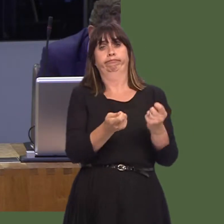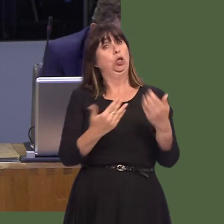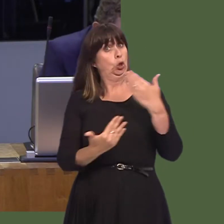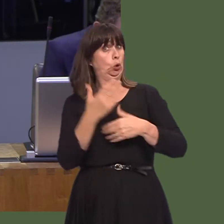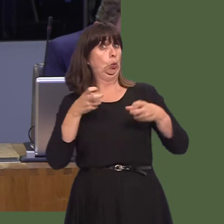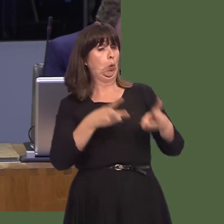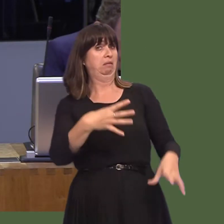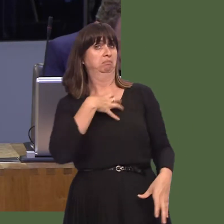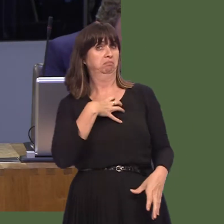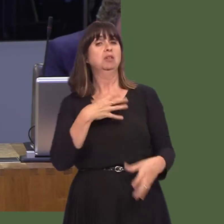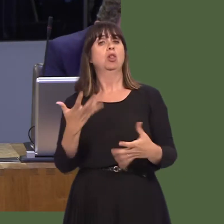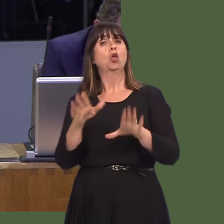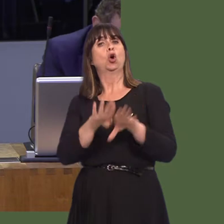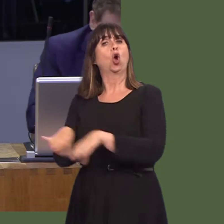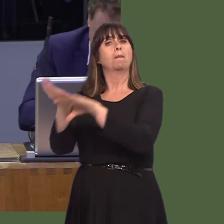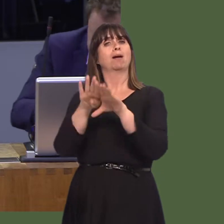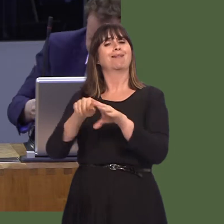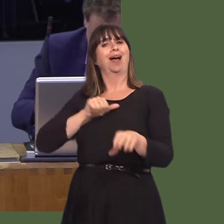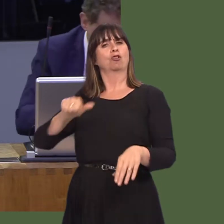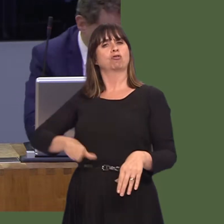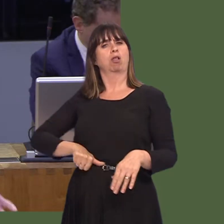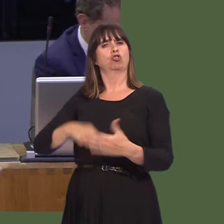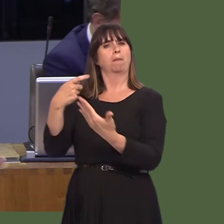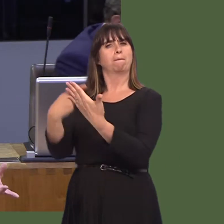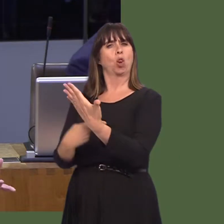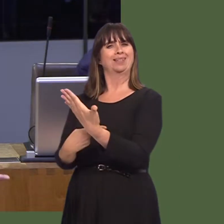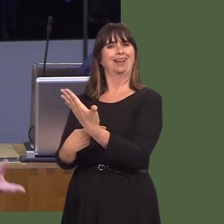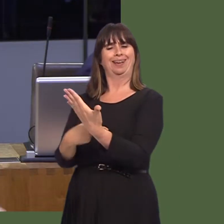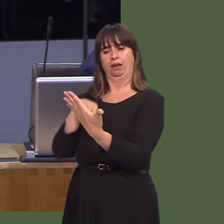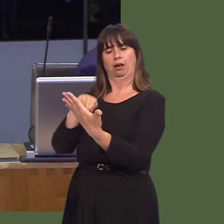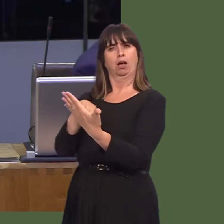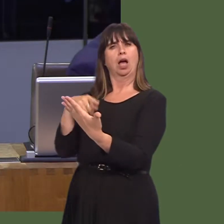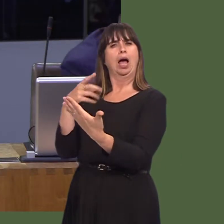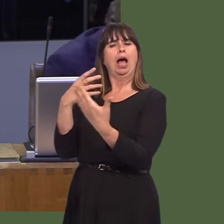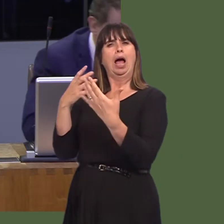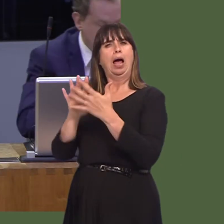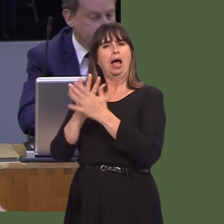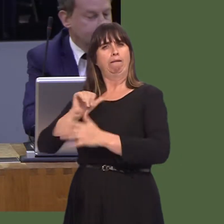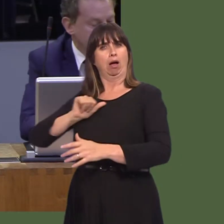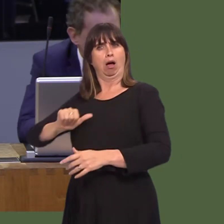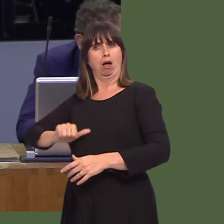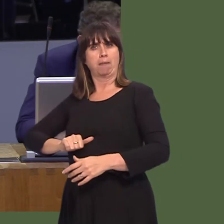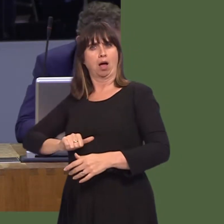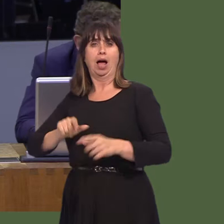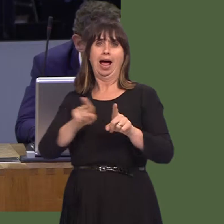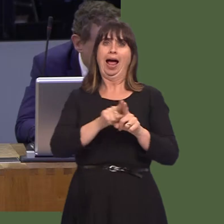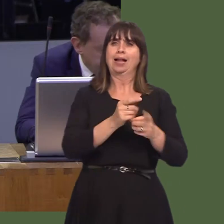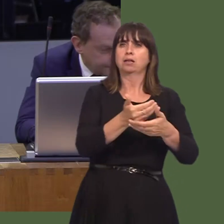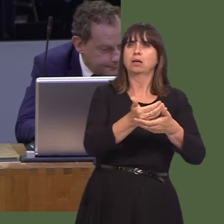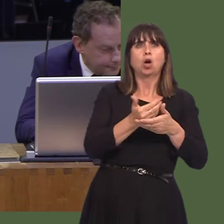The common agricultural policy has pitted conservationists and farmers against one another